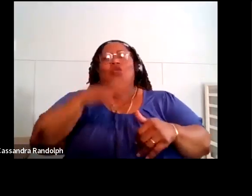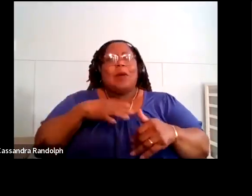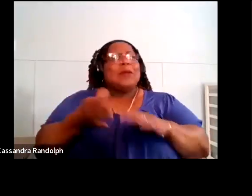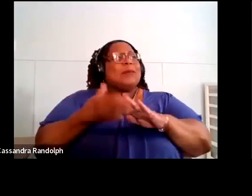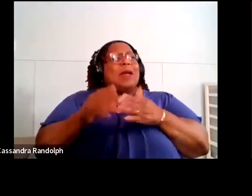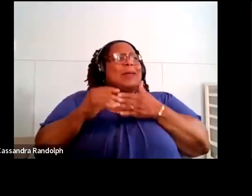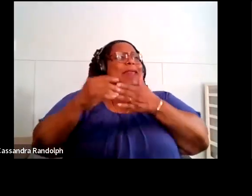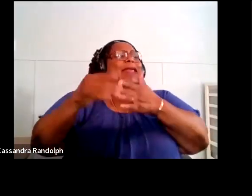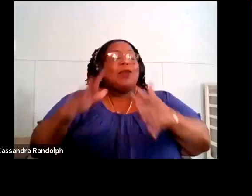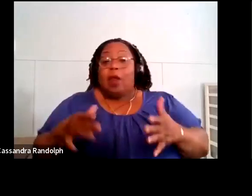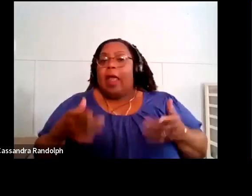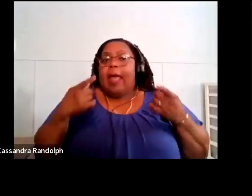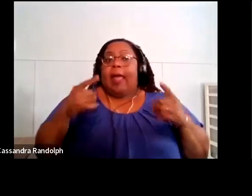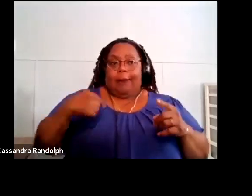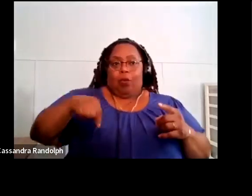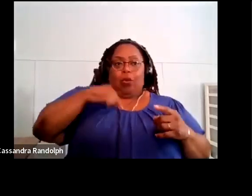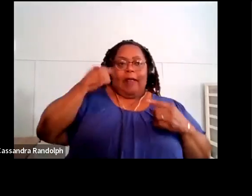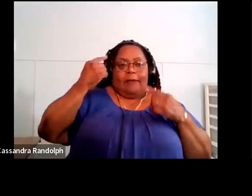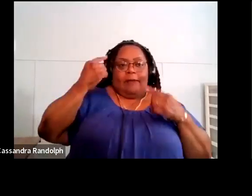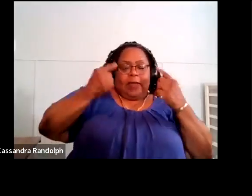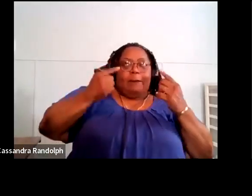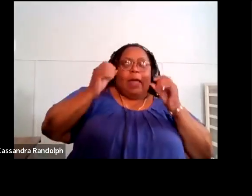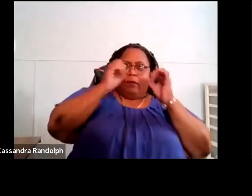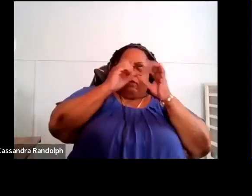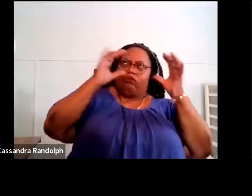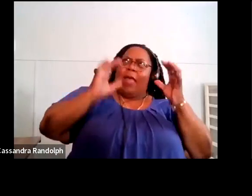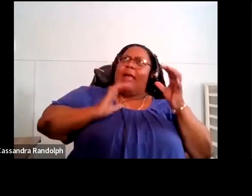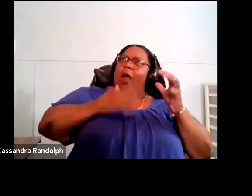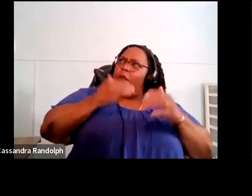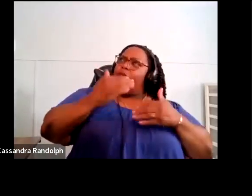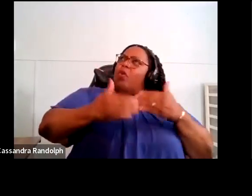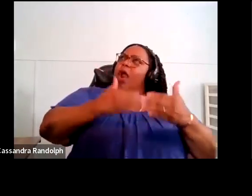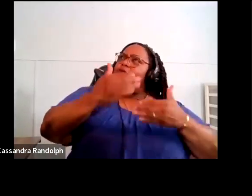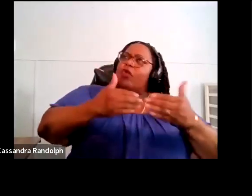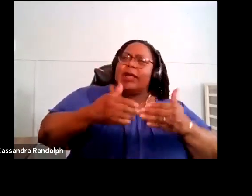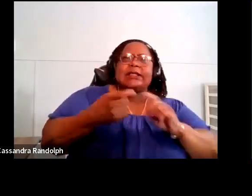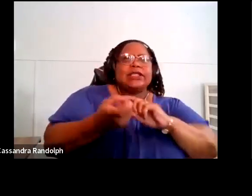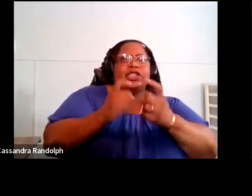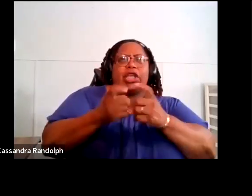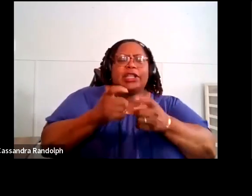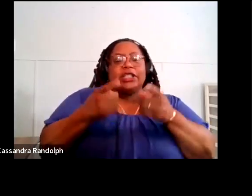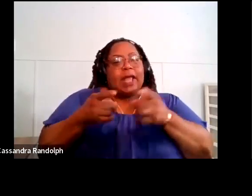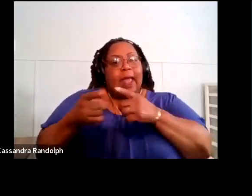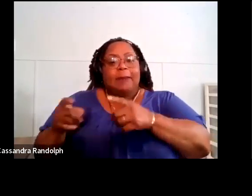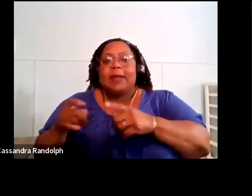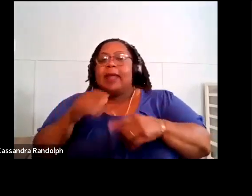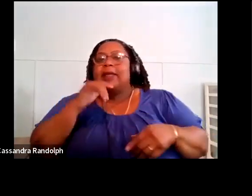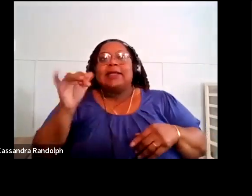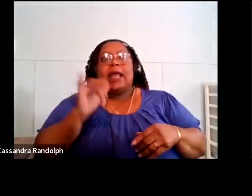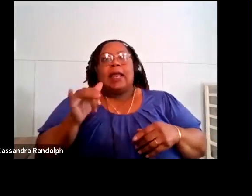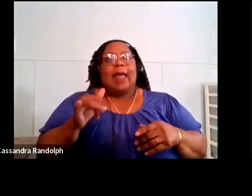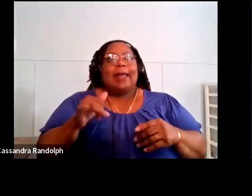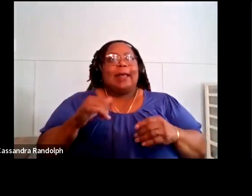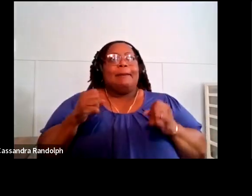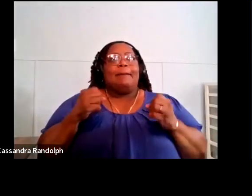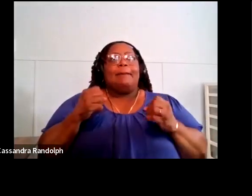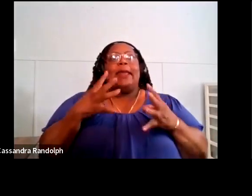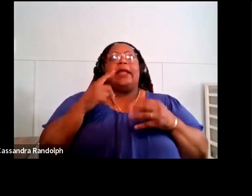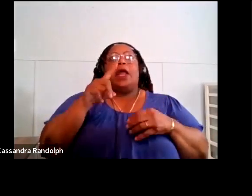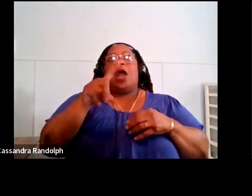And you up in segregated North Carolina and my daughter is a state rep in Pennsylvania.